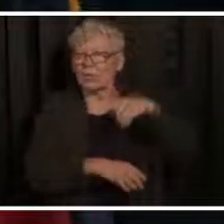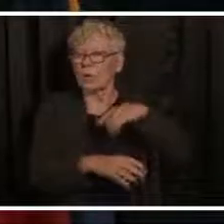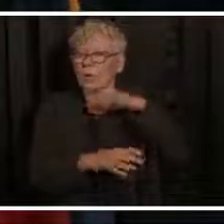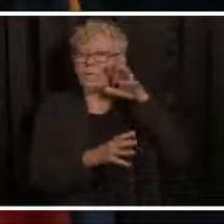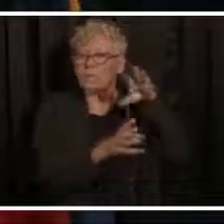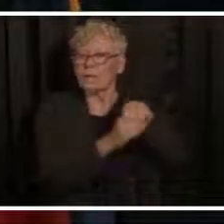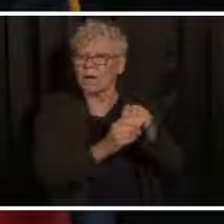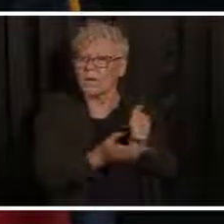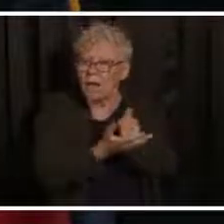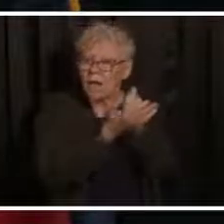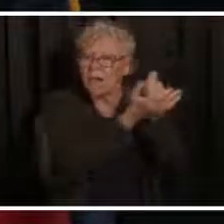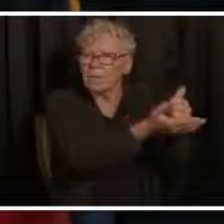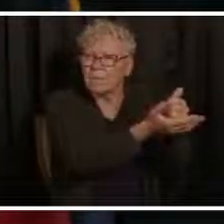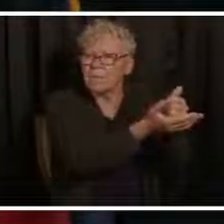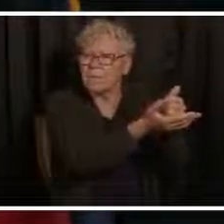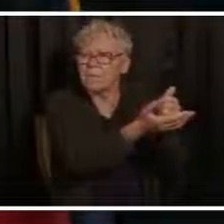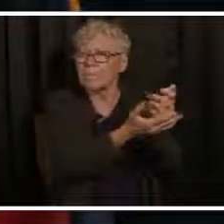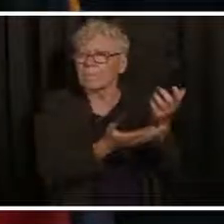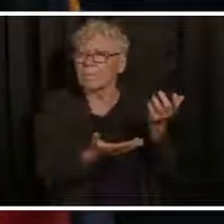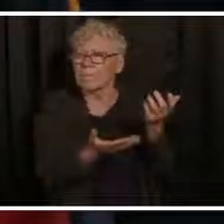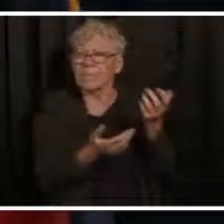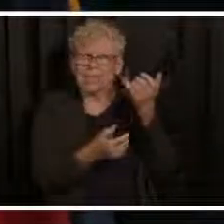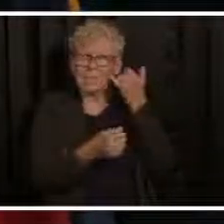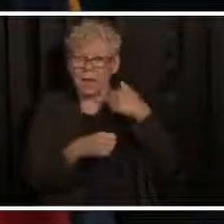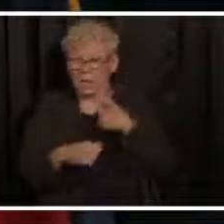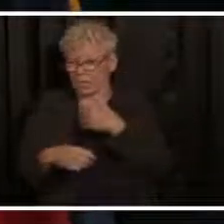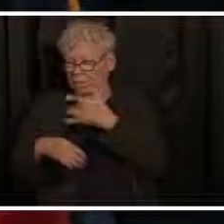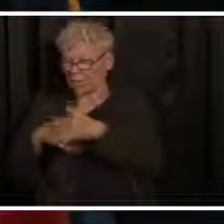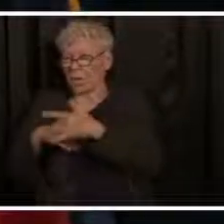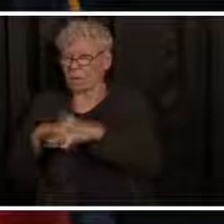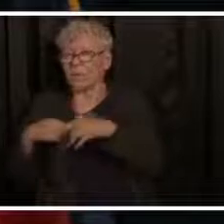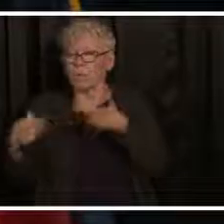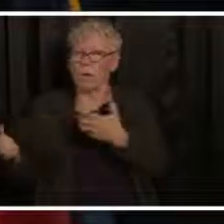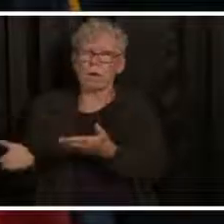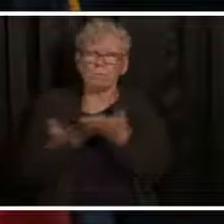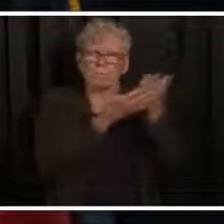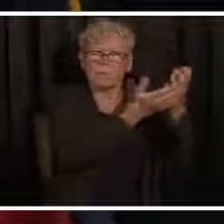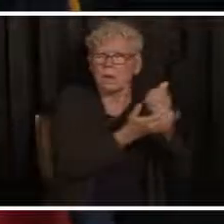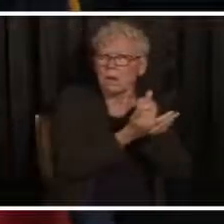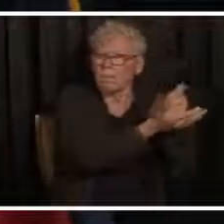support that I'm Fox Thirty-one. Um what is your